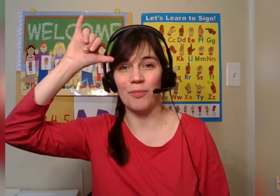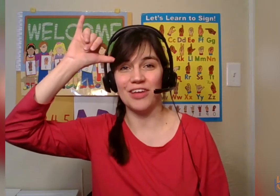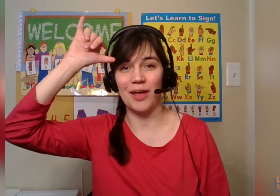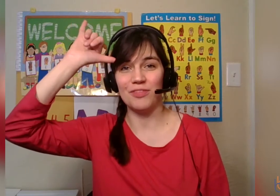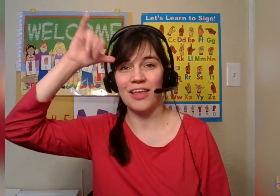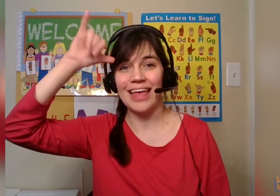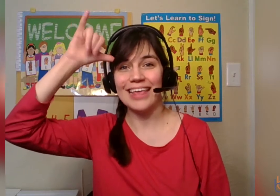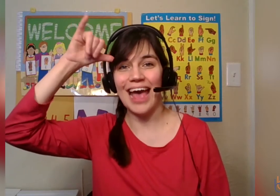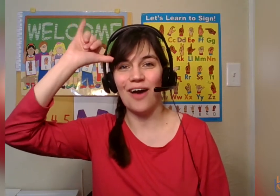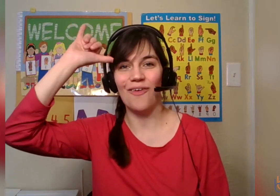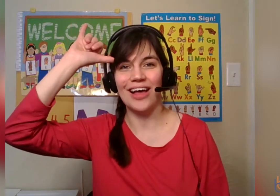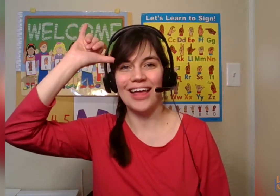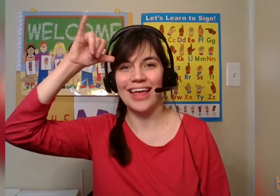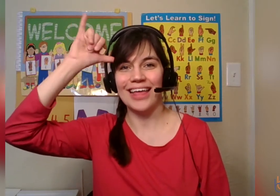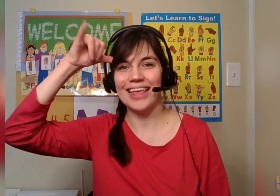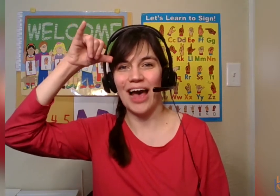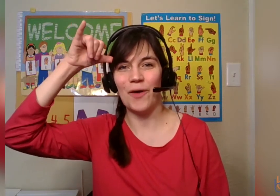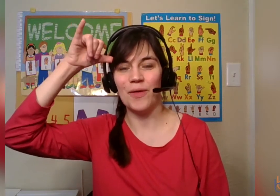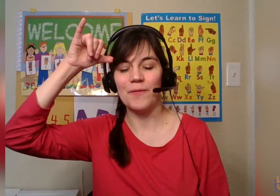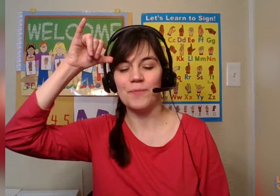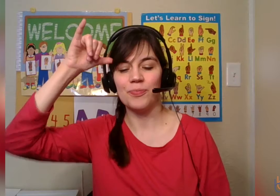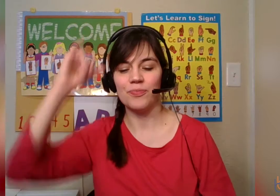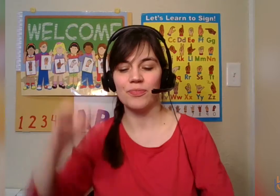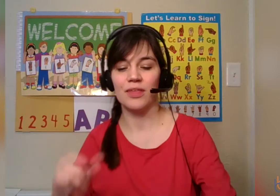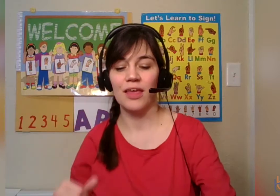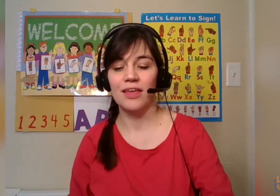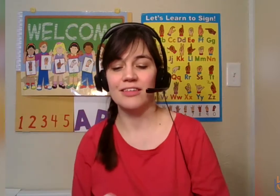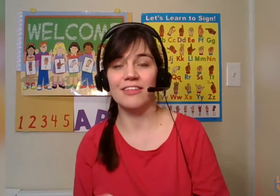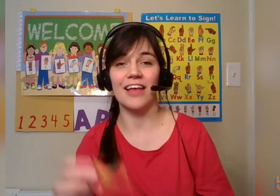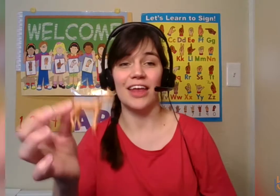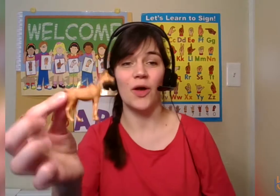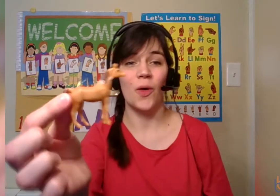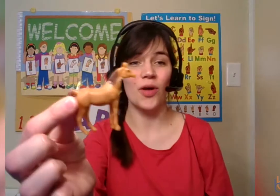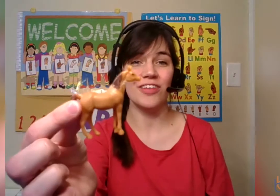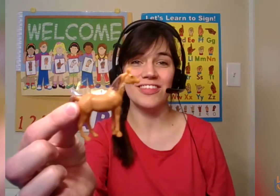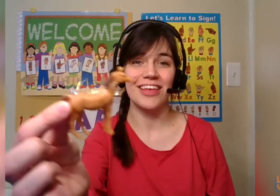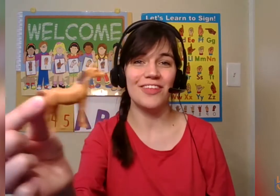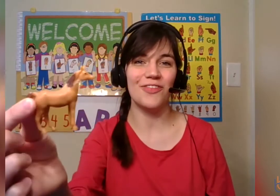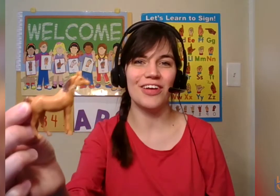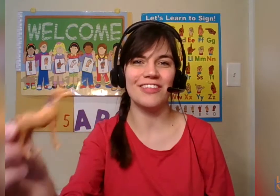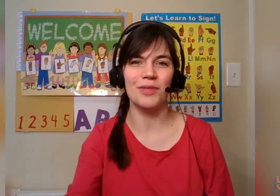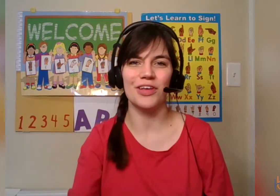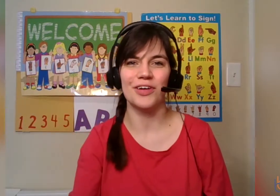couple times. Cow. Cow. To sign horse, it's very similar.